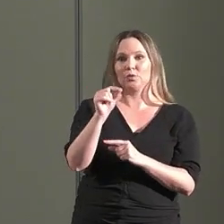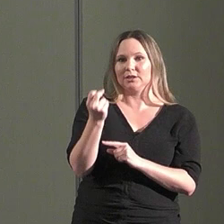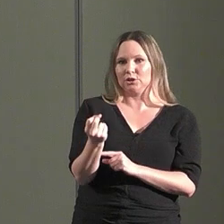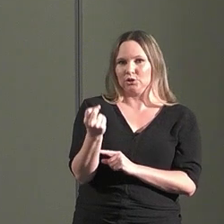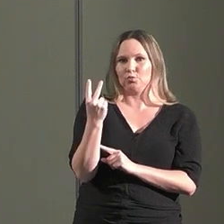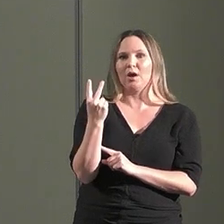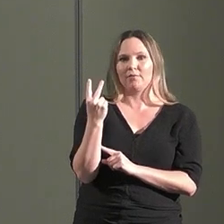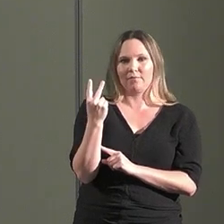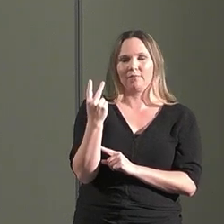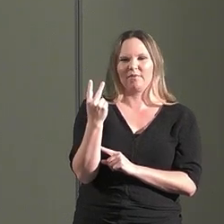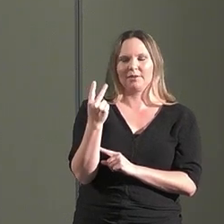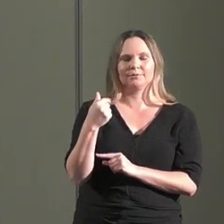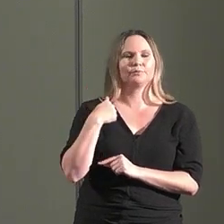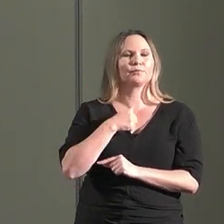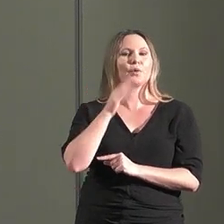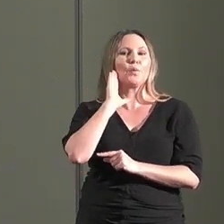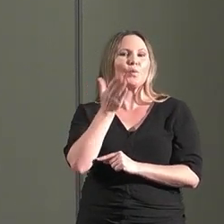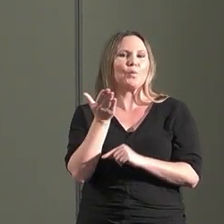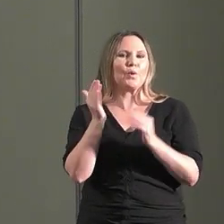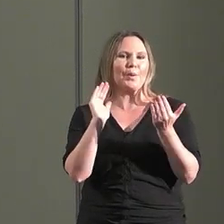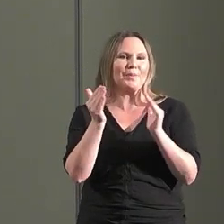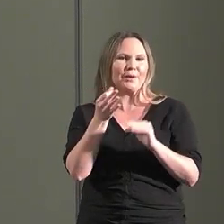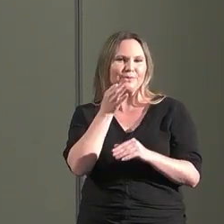And we will get to comparison in a little bit.